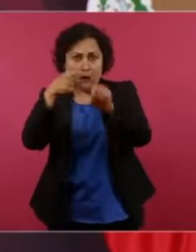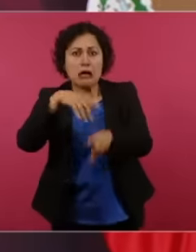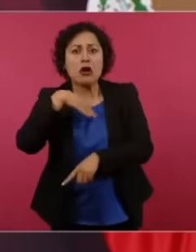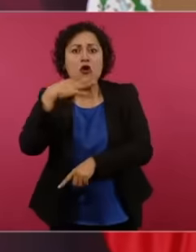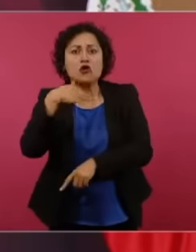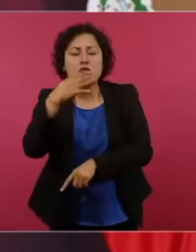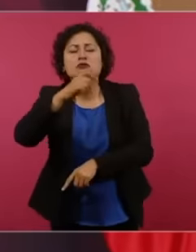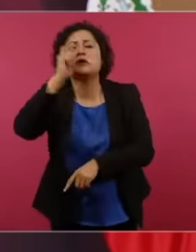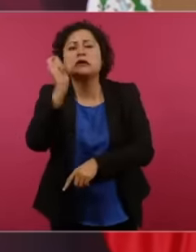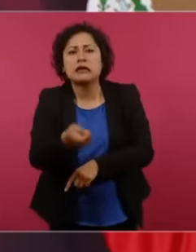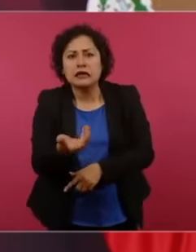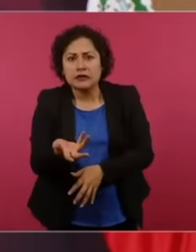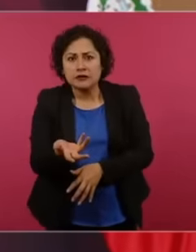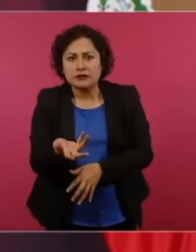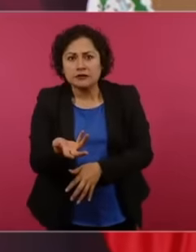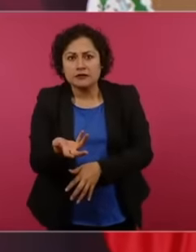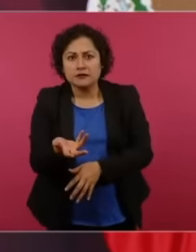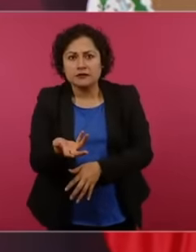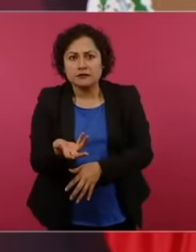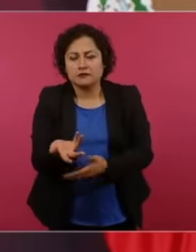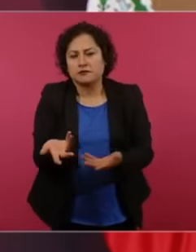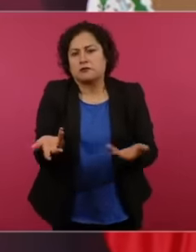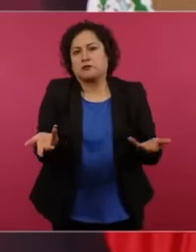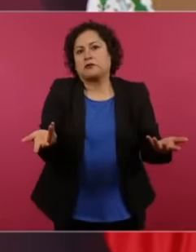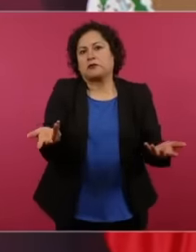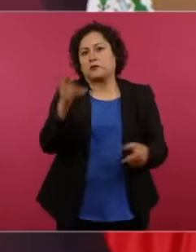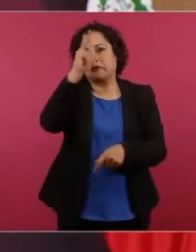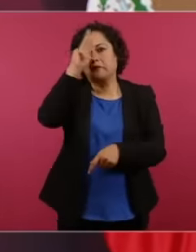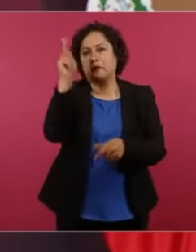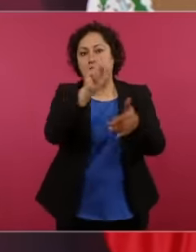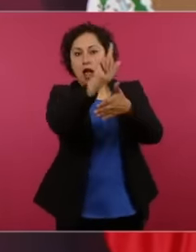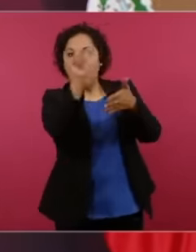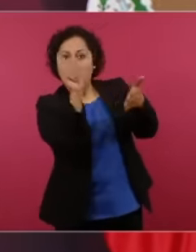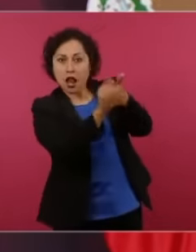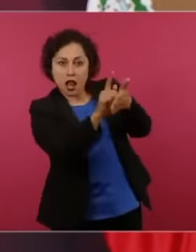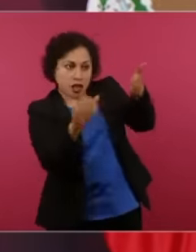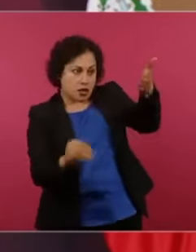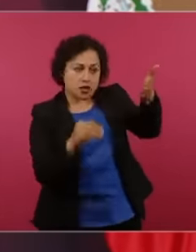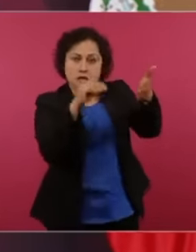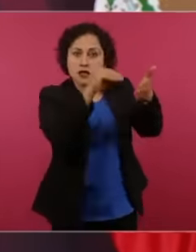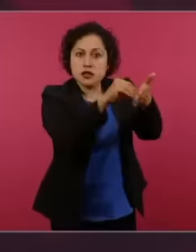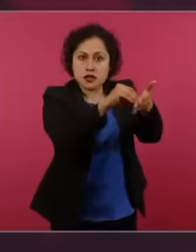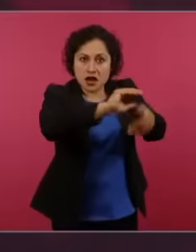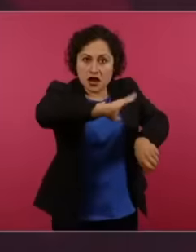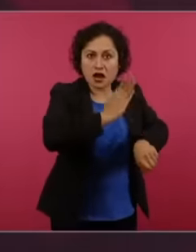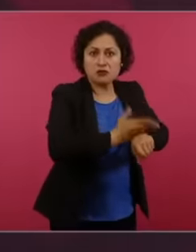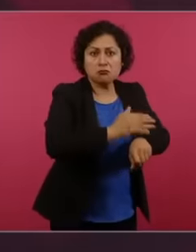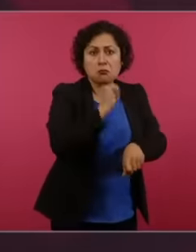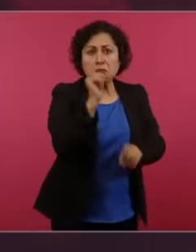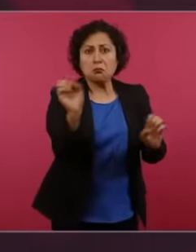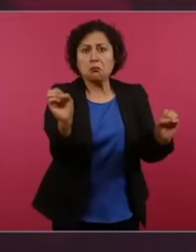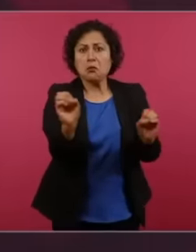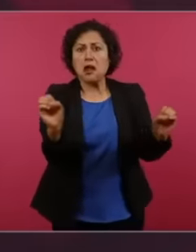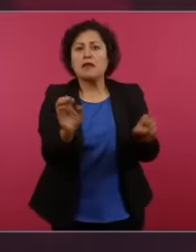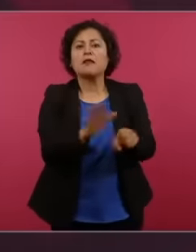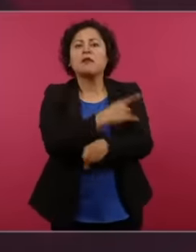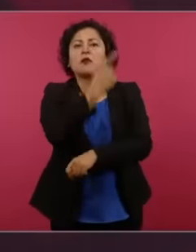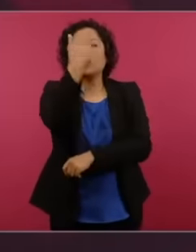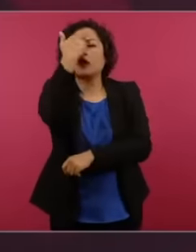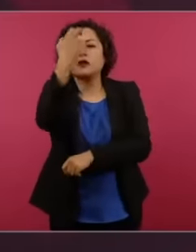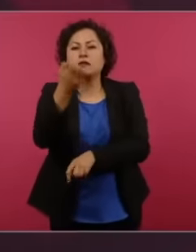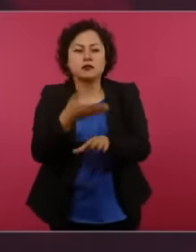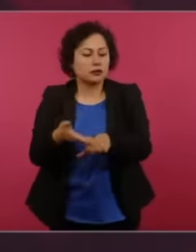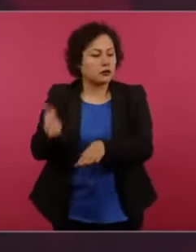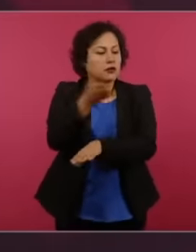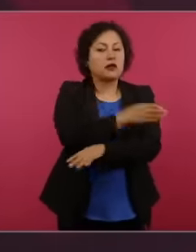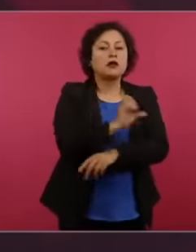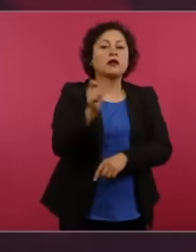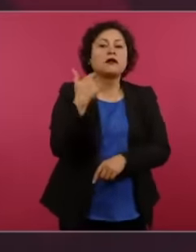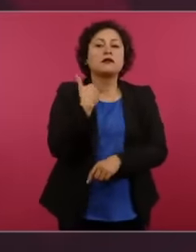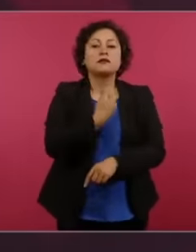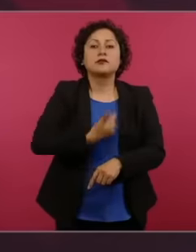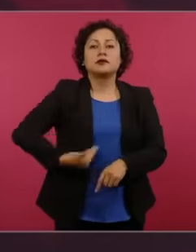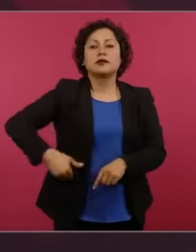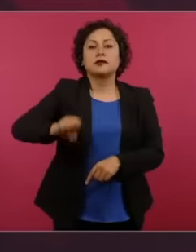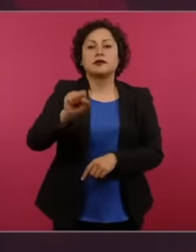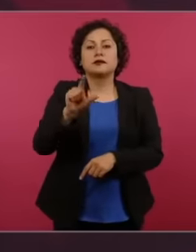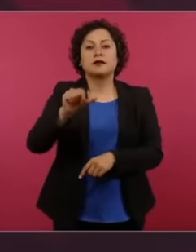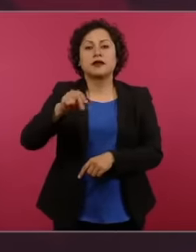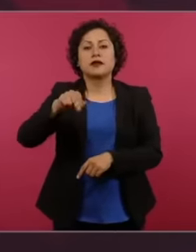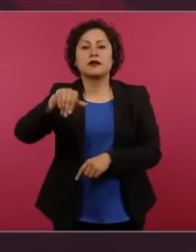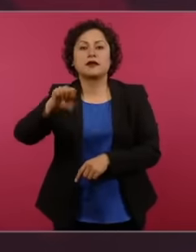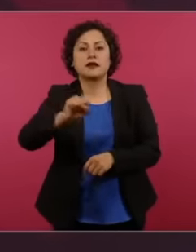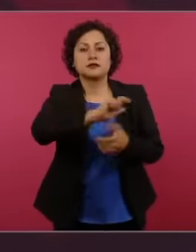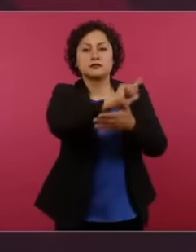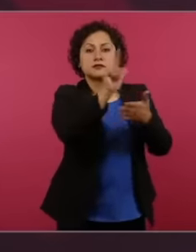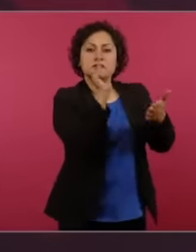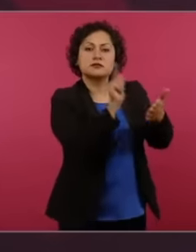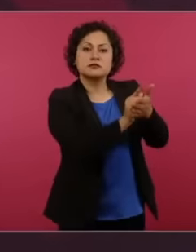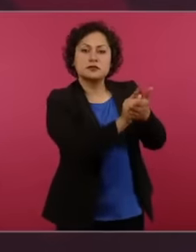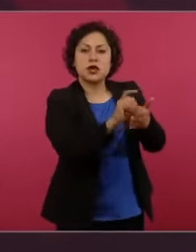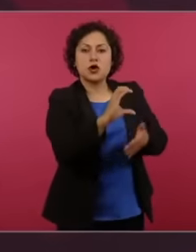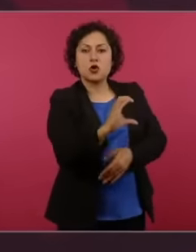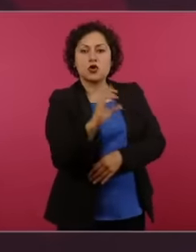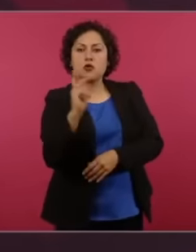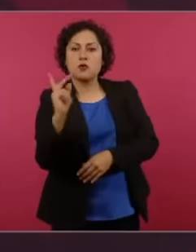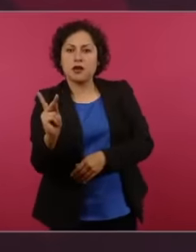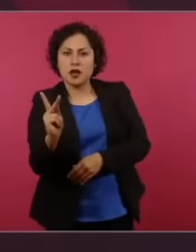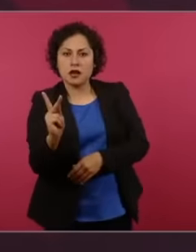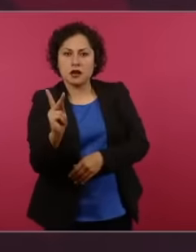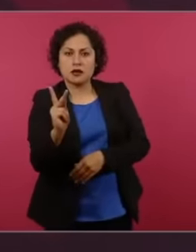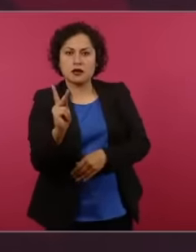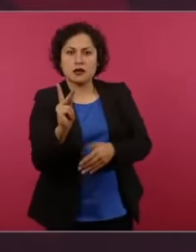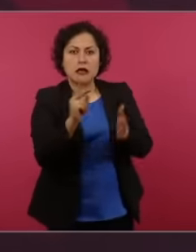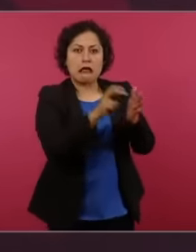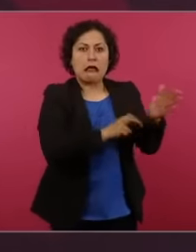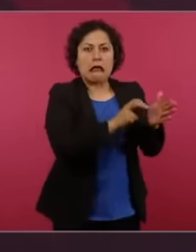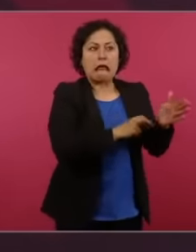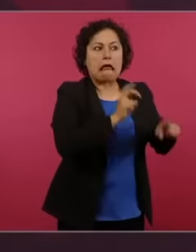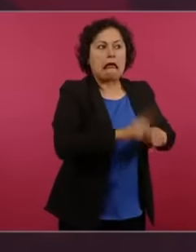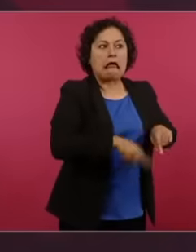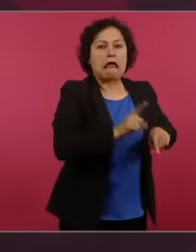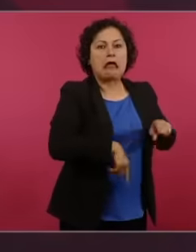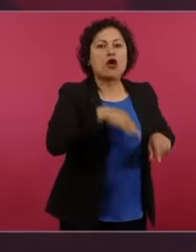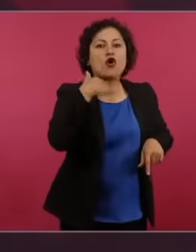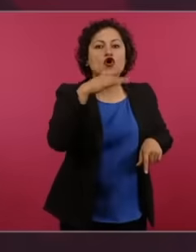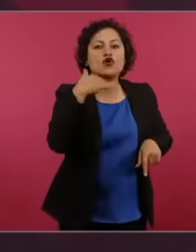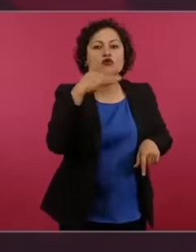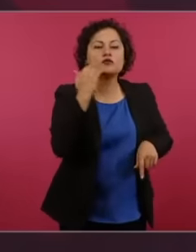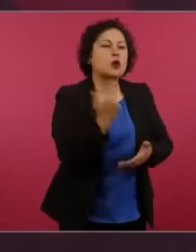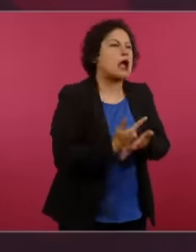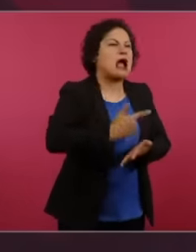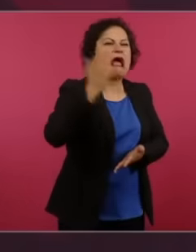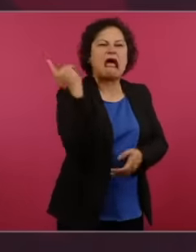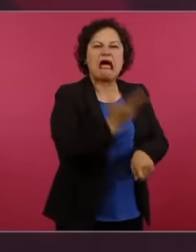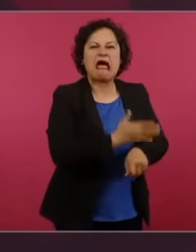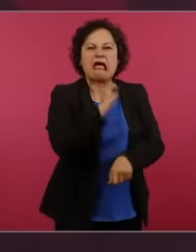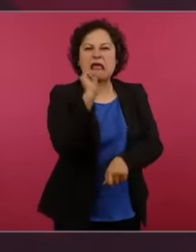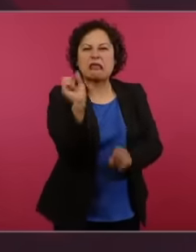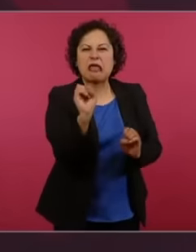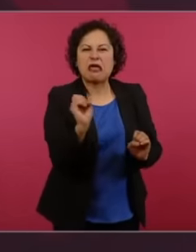serious because Salinas modified the penal code so that corruption was not considered a serious crime,